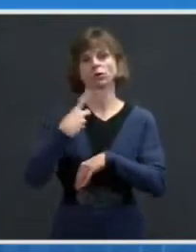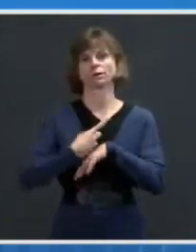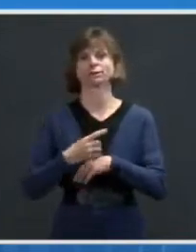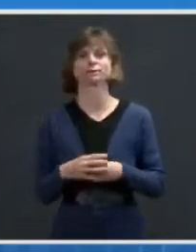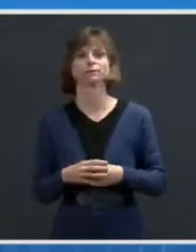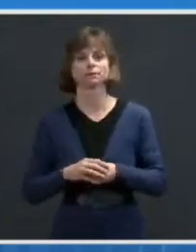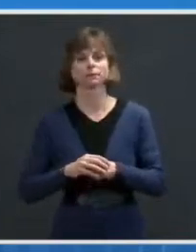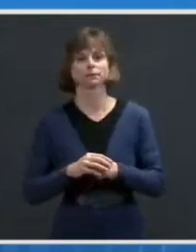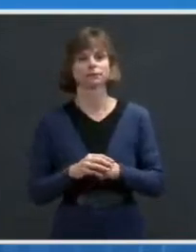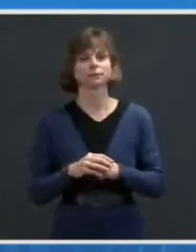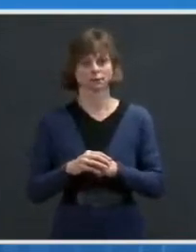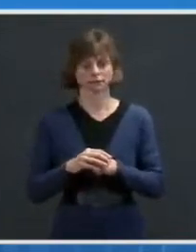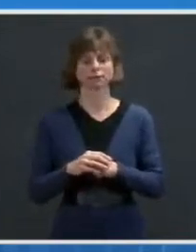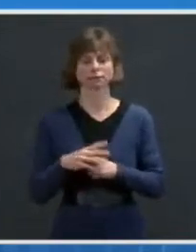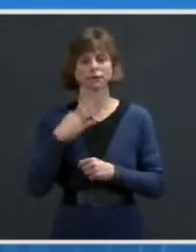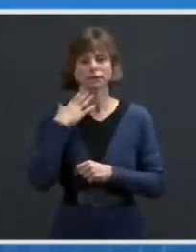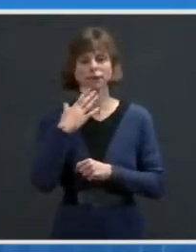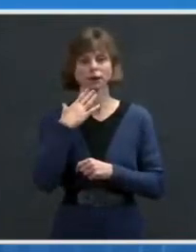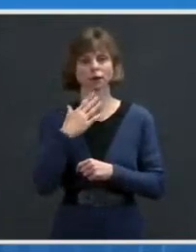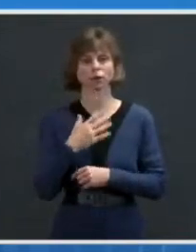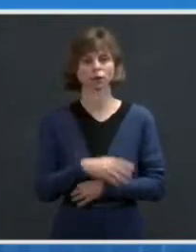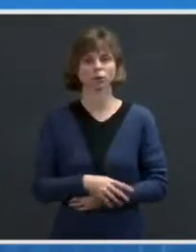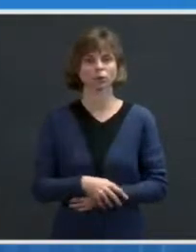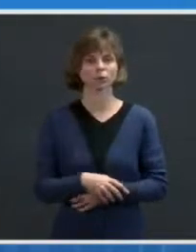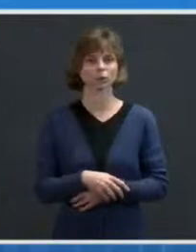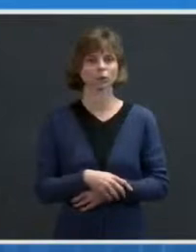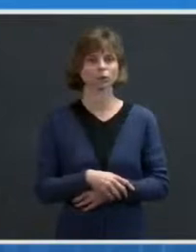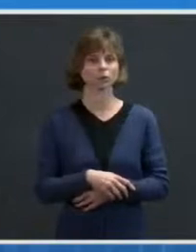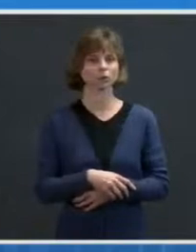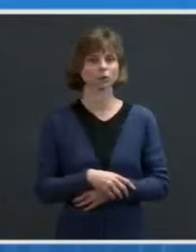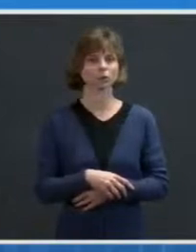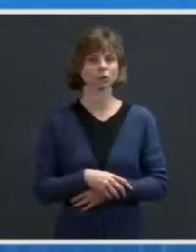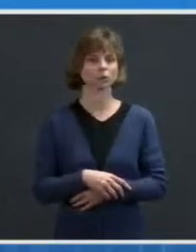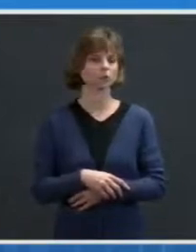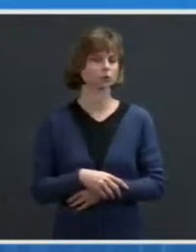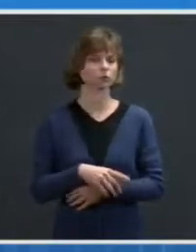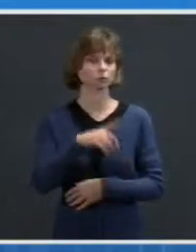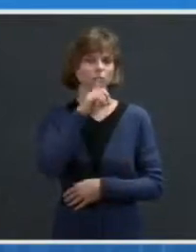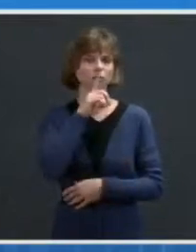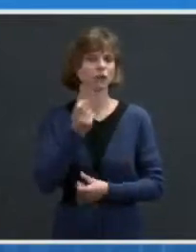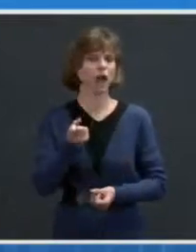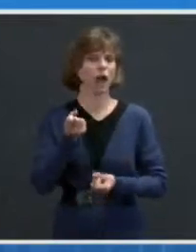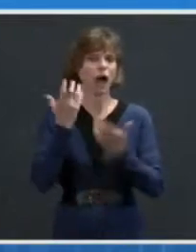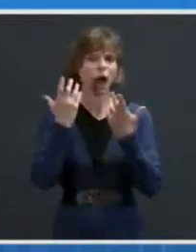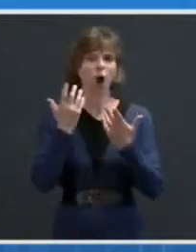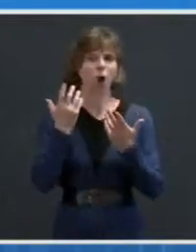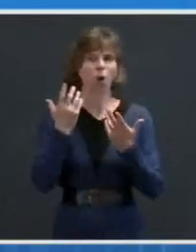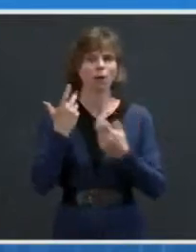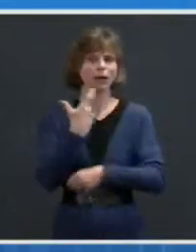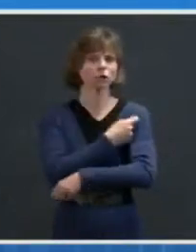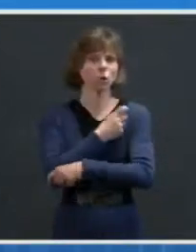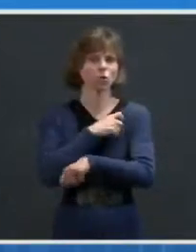AND A REMINDER TO PLEASE KEEP YOUR QUESTIONS TO ONE QUESTION ONLY.